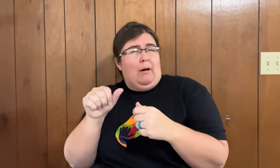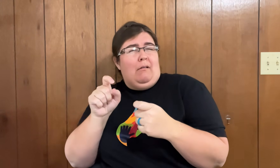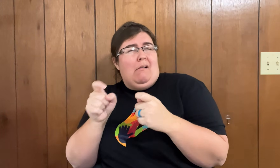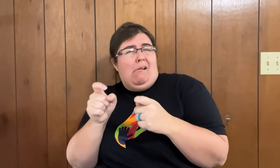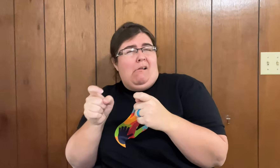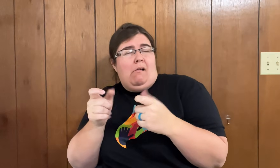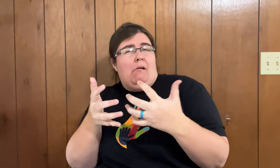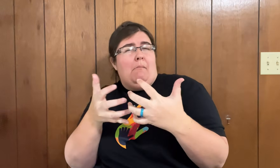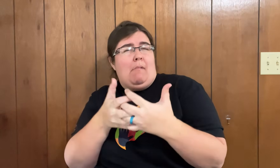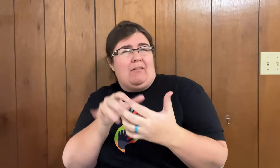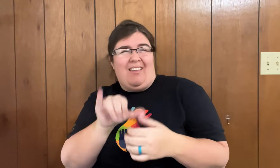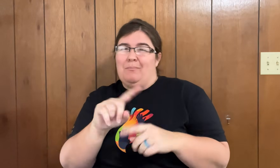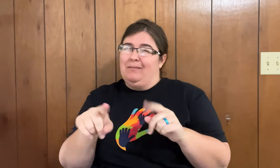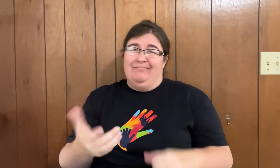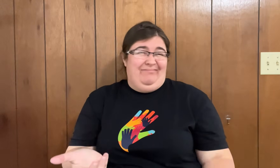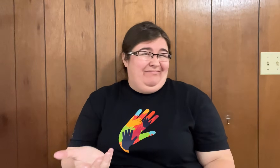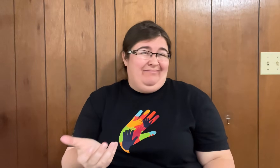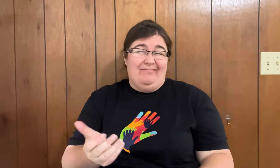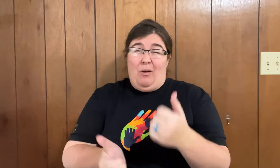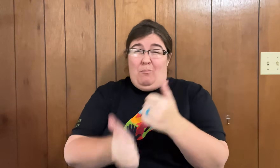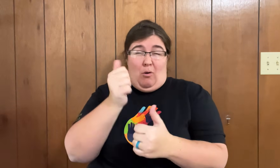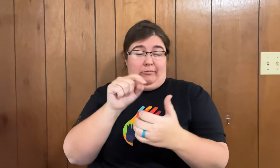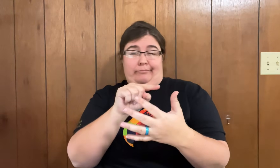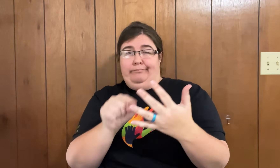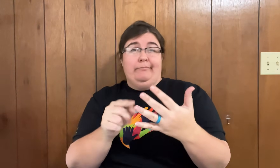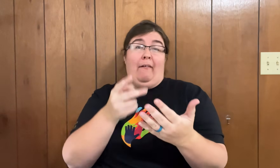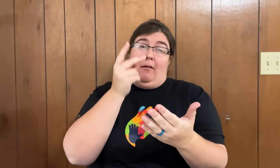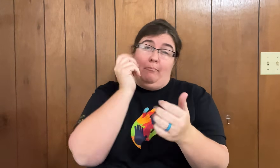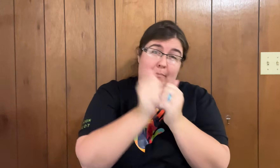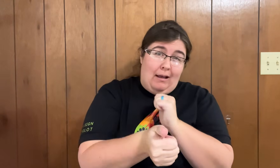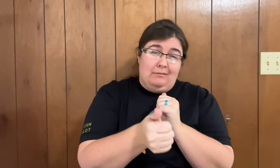trying to adjust their tests to meet a greater set of needs but most,